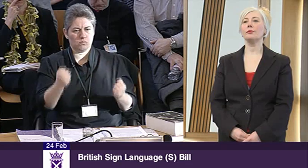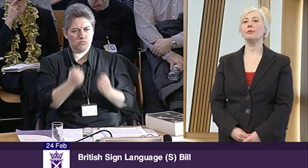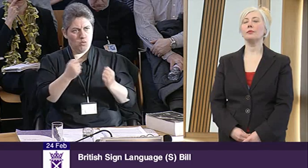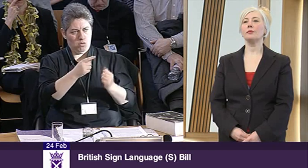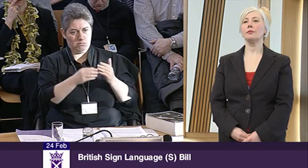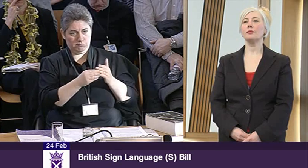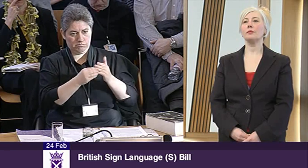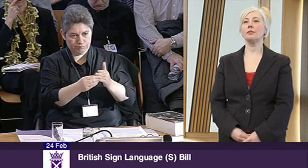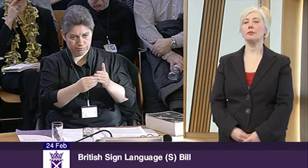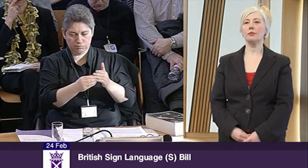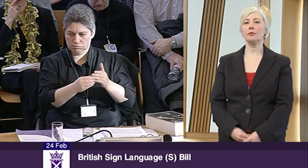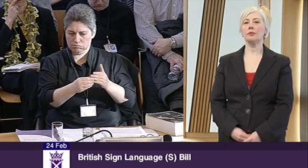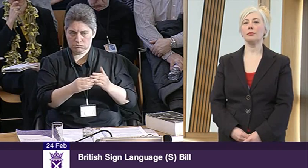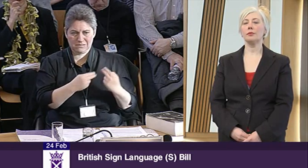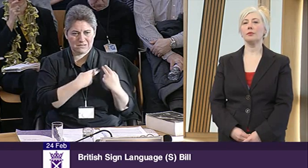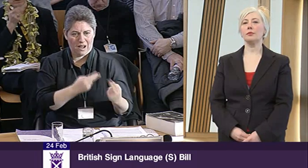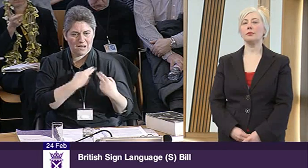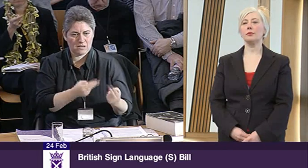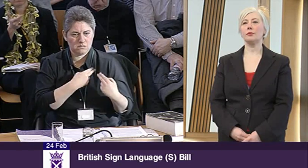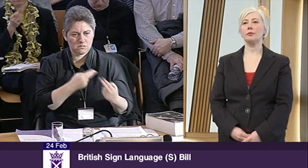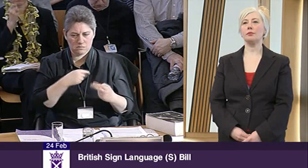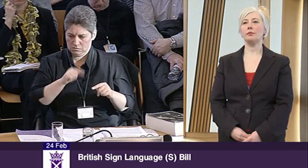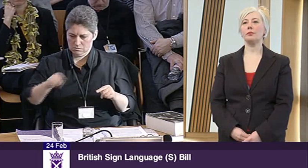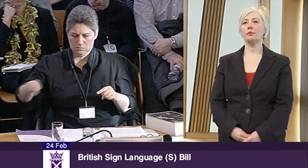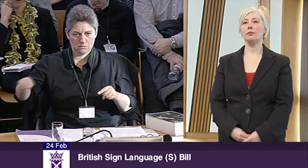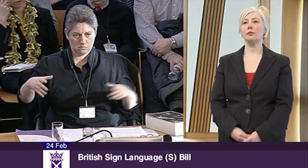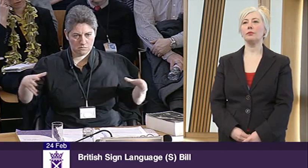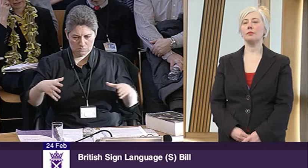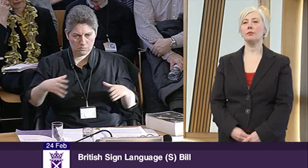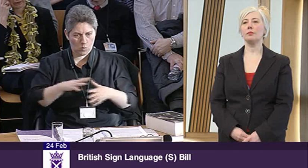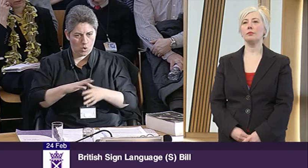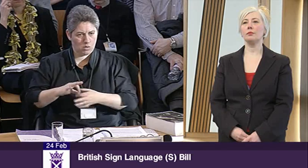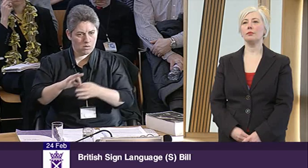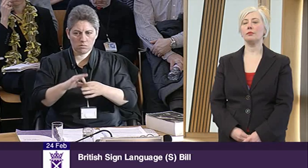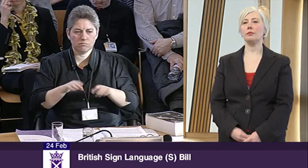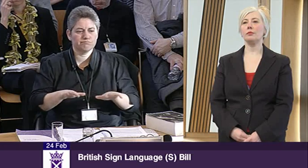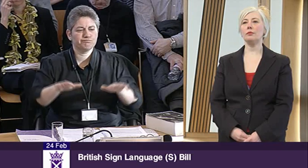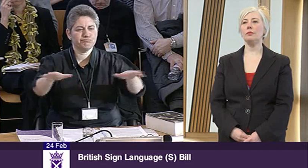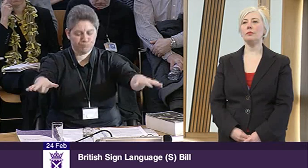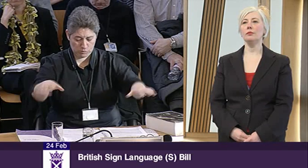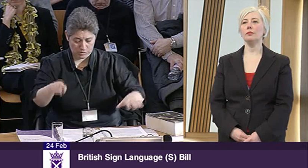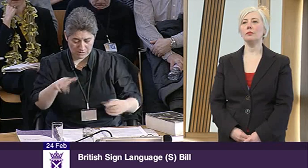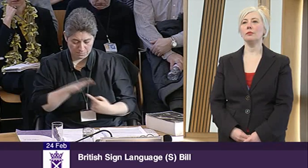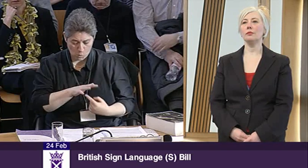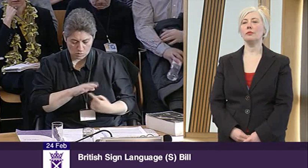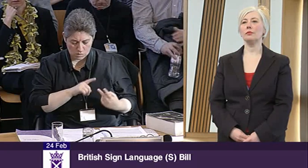the services that are then provided. We would like that strong overview and leadership so that somebody is accountable for BSL, but